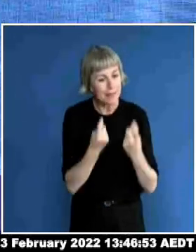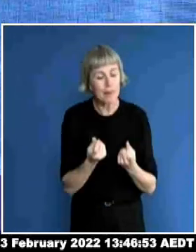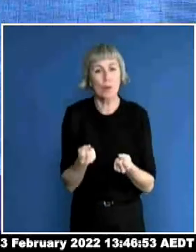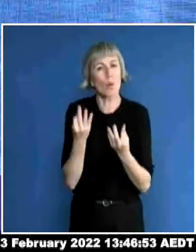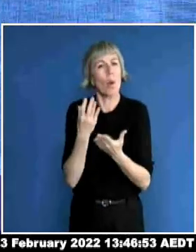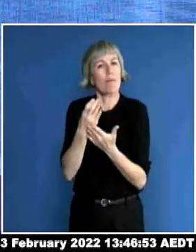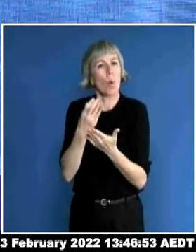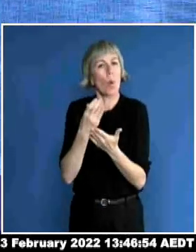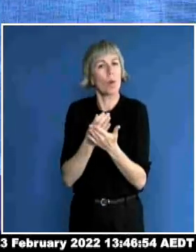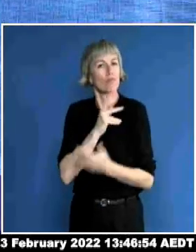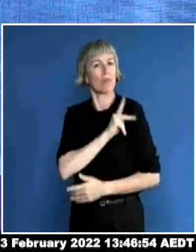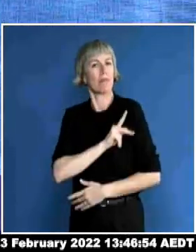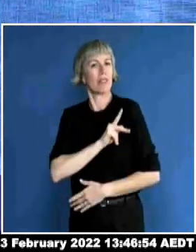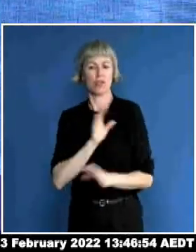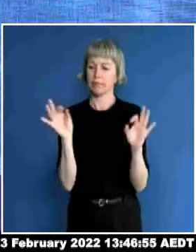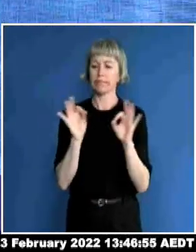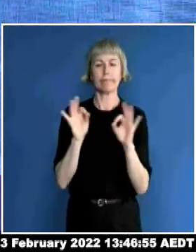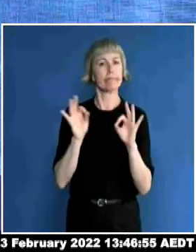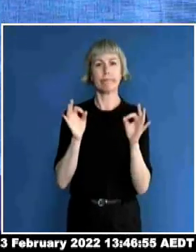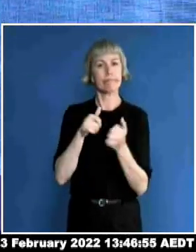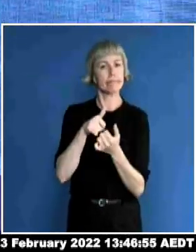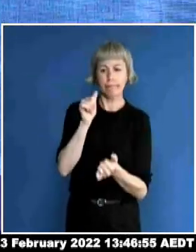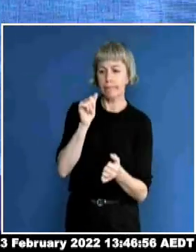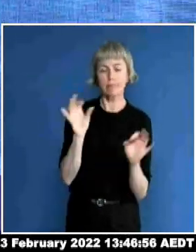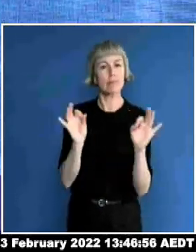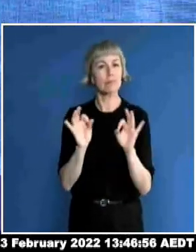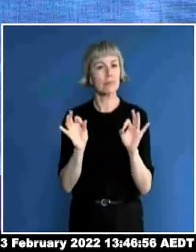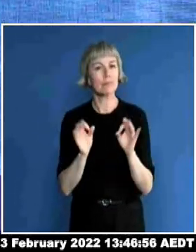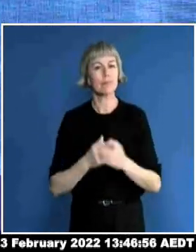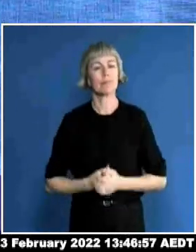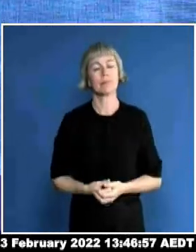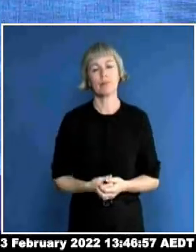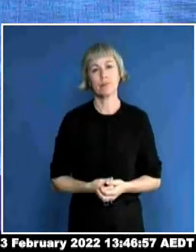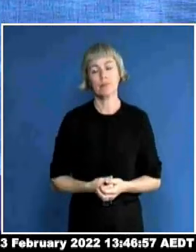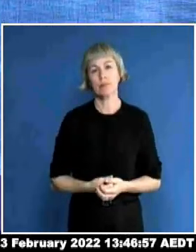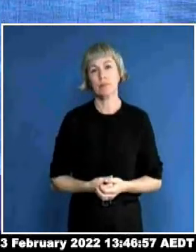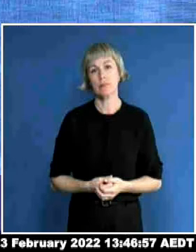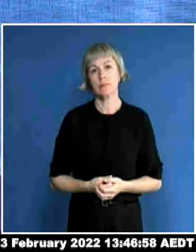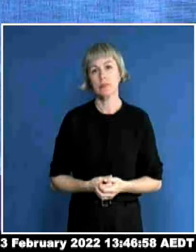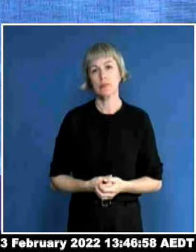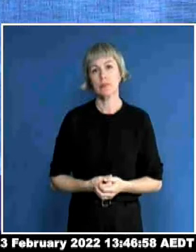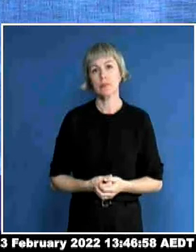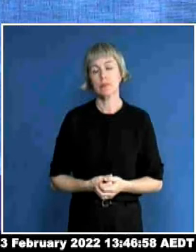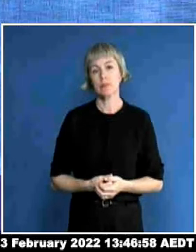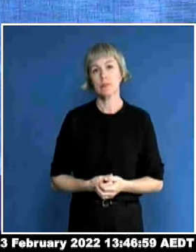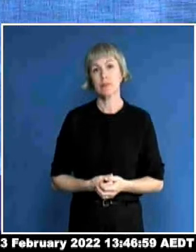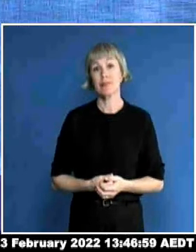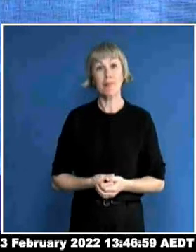A lot of the participants I was training have more certificates and courses and qualifications than I do.